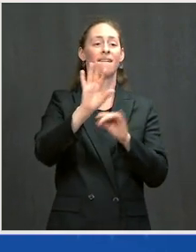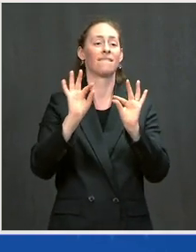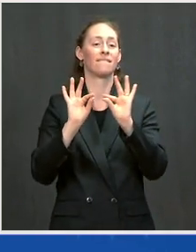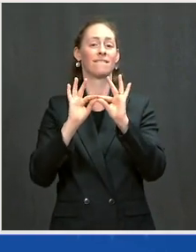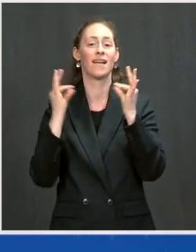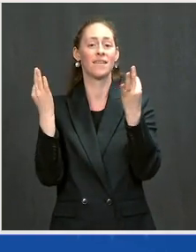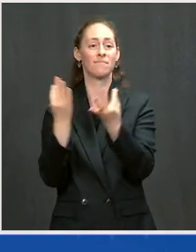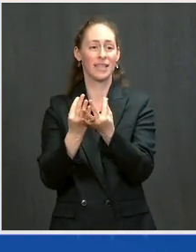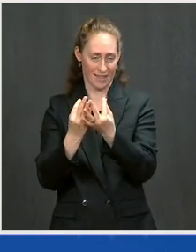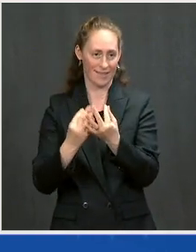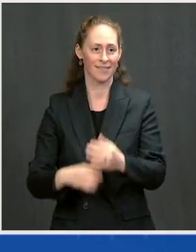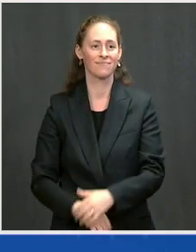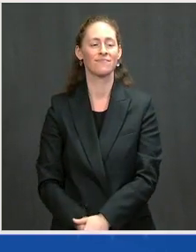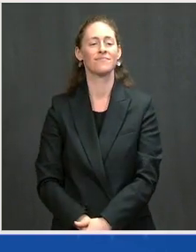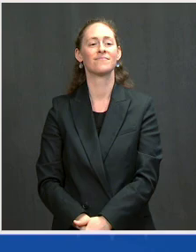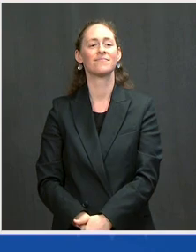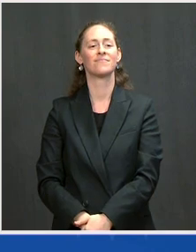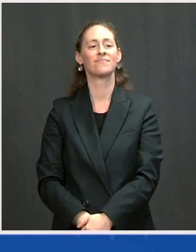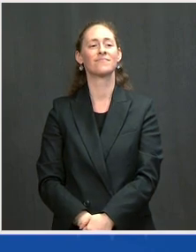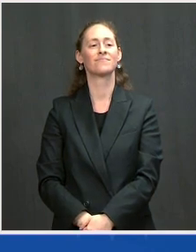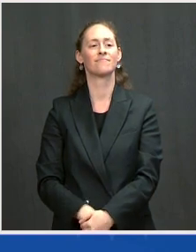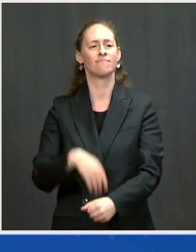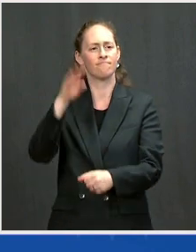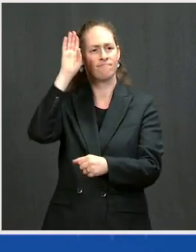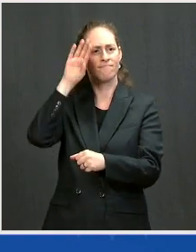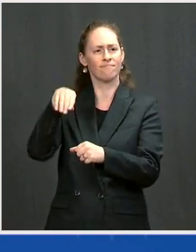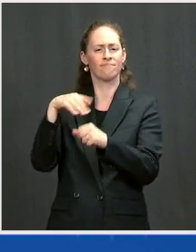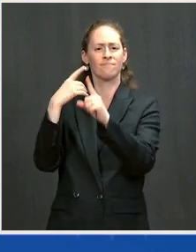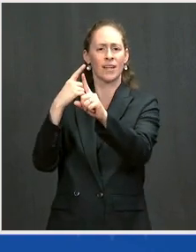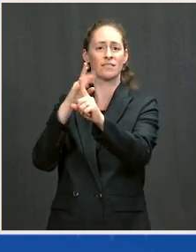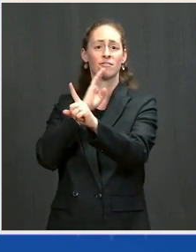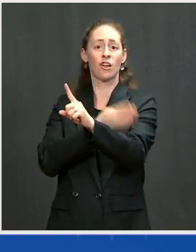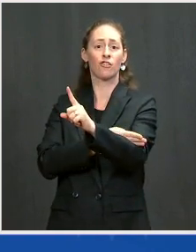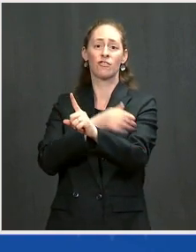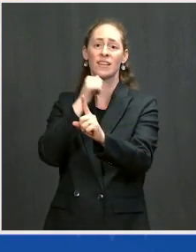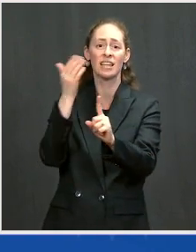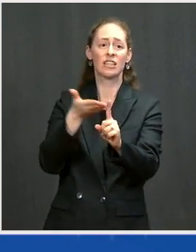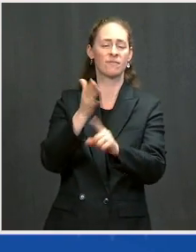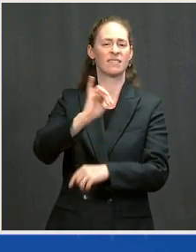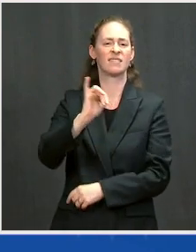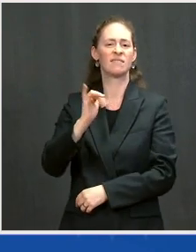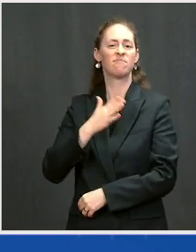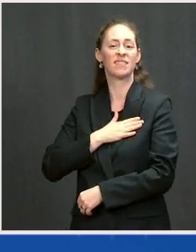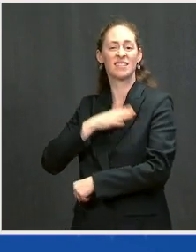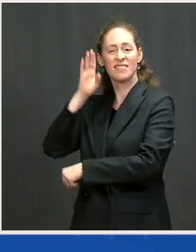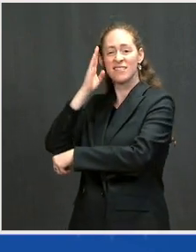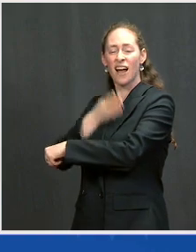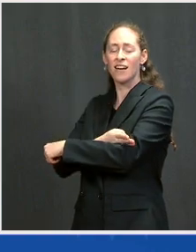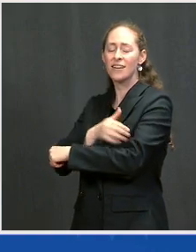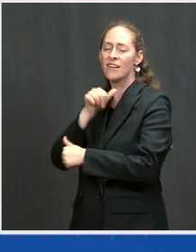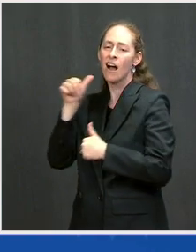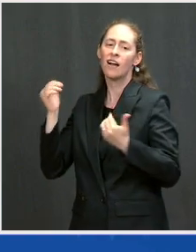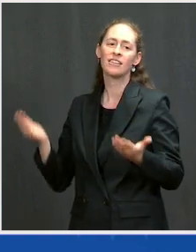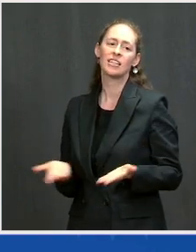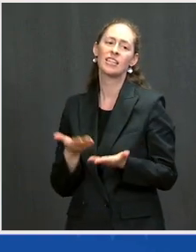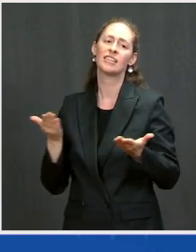Just like I wish our son Beau were able to be here to see this, he’s not with us either. She’s here in spirit and represented by her family.